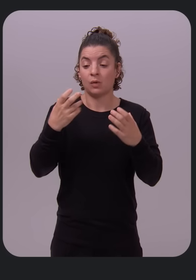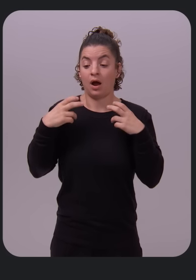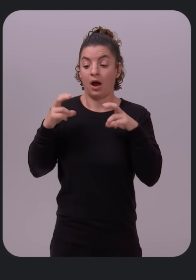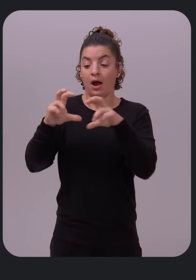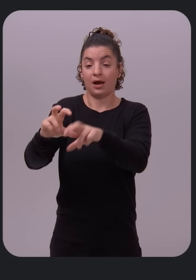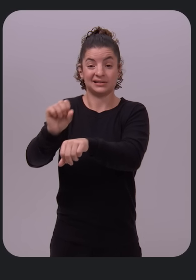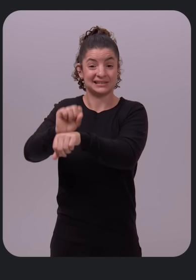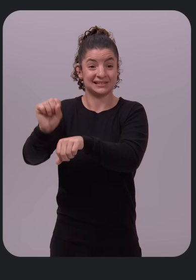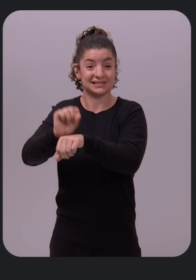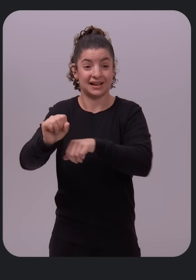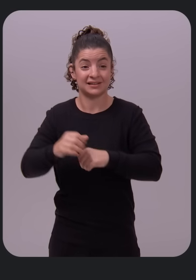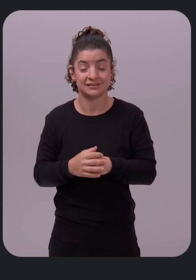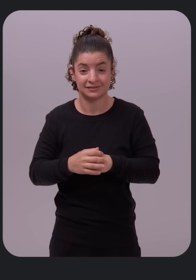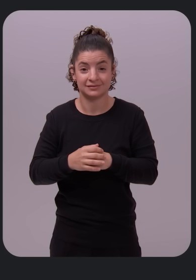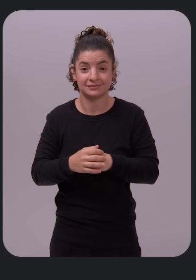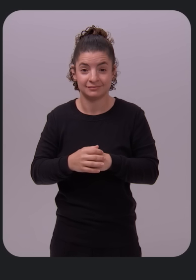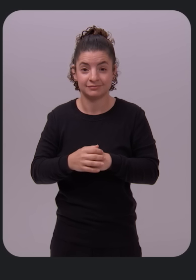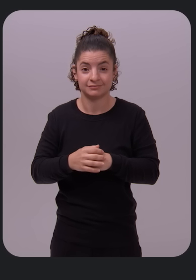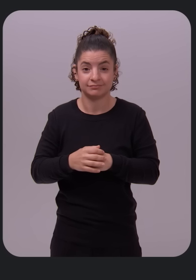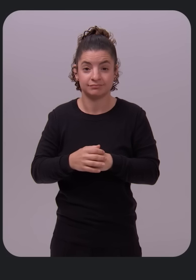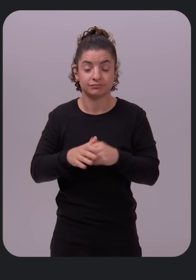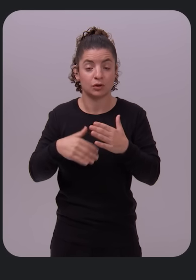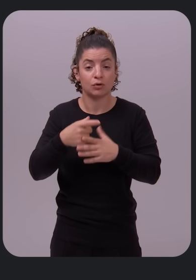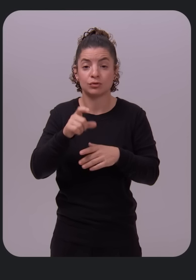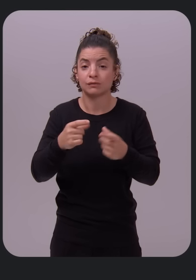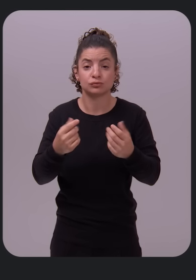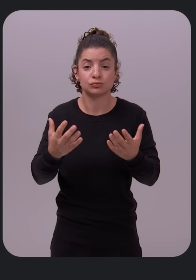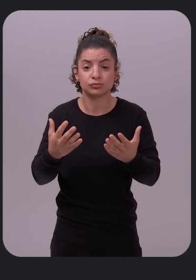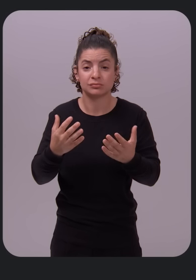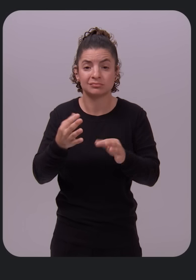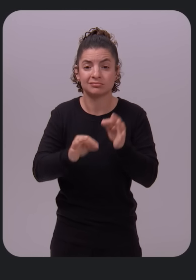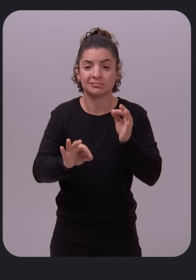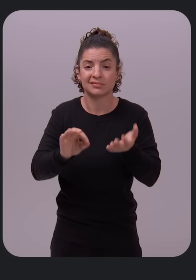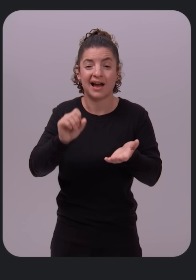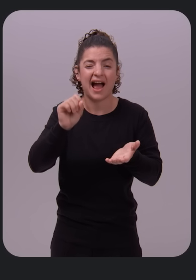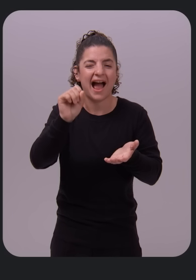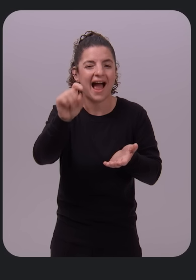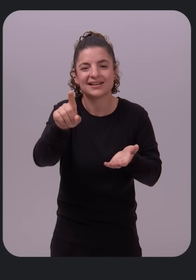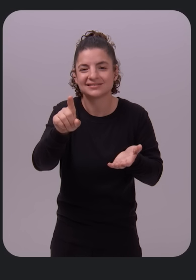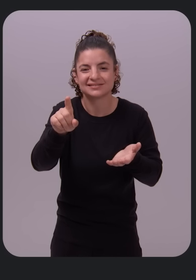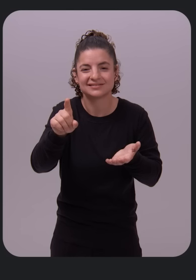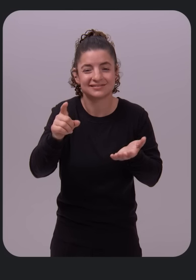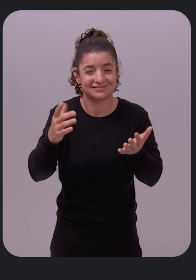take it off my plate tasks. All you have to do is ask. [VIDEO PLAYBACK]